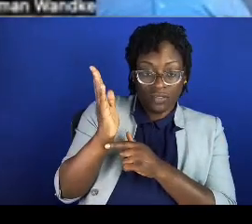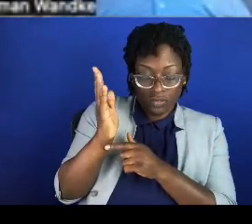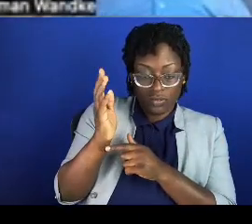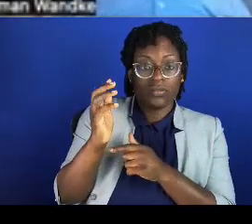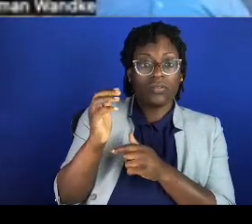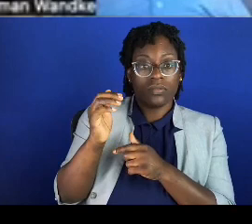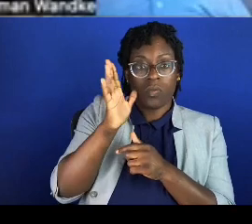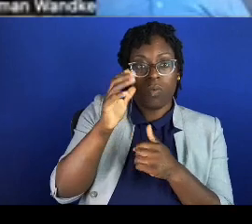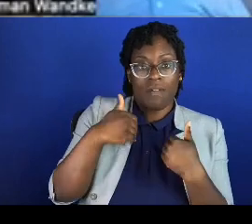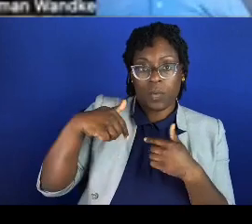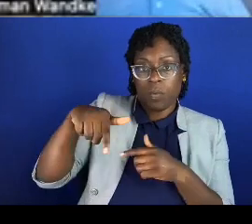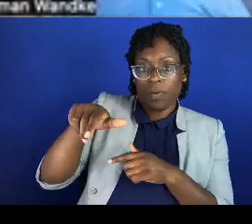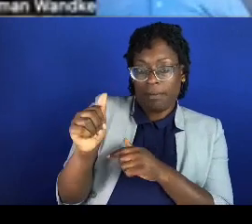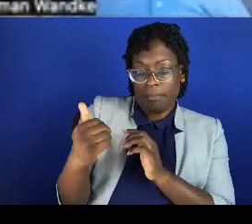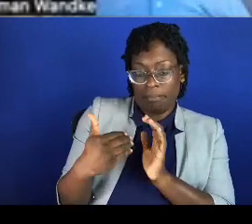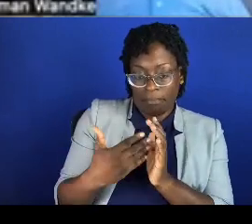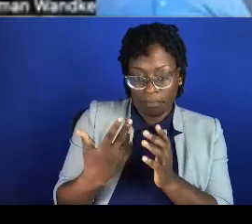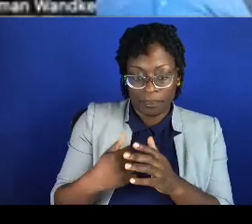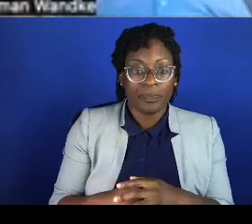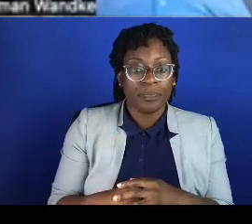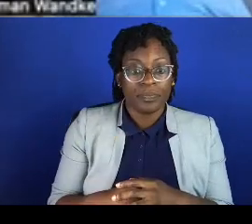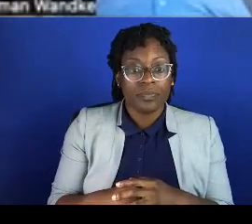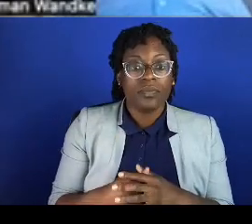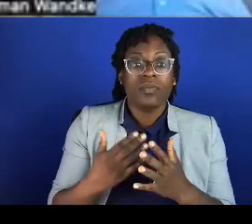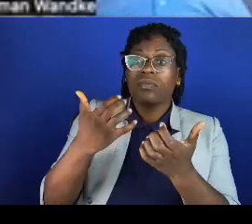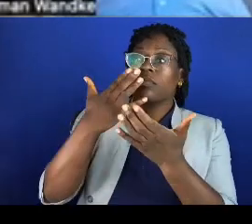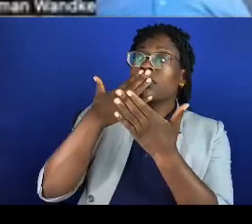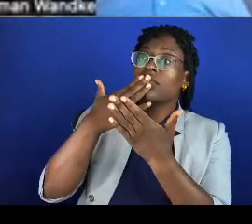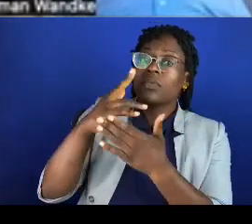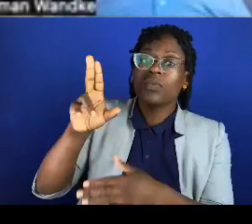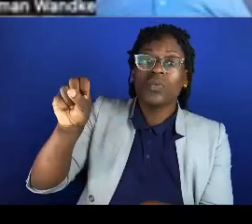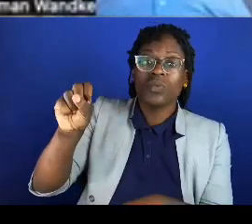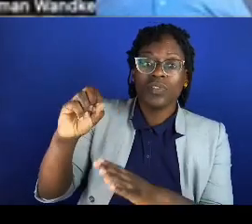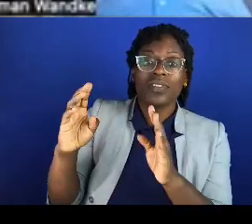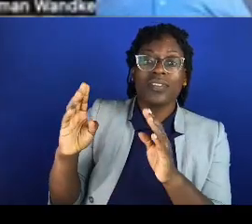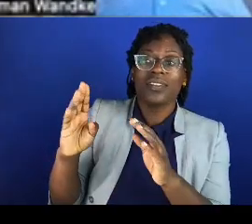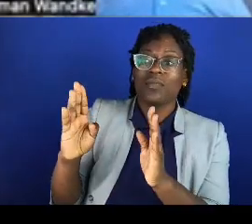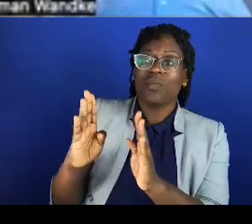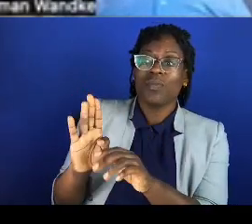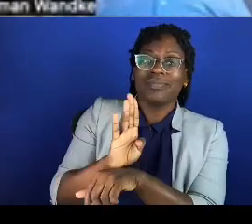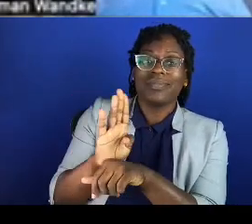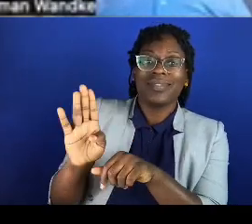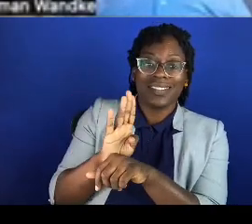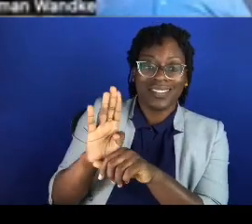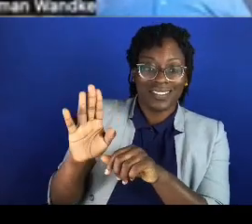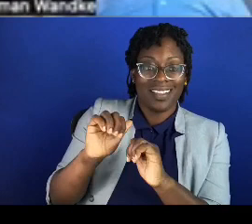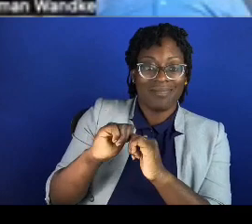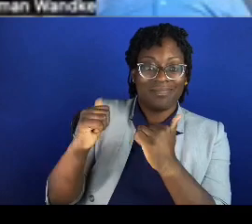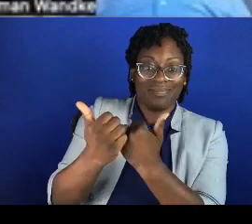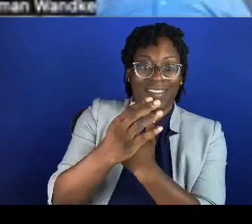Lastly, we want to thank the U.S. Small Business Administration and the National Disability